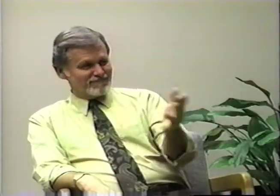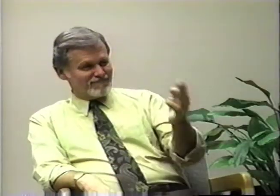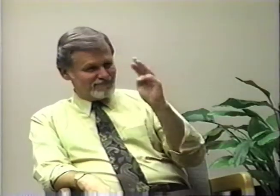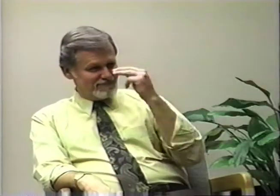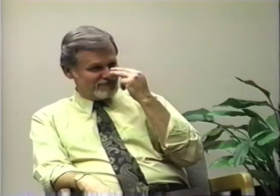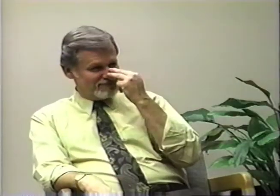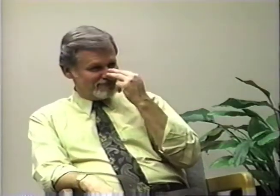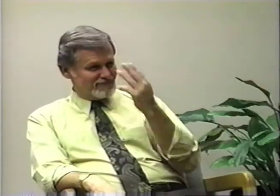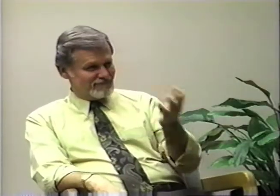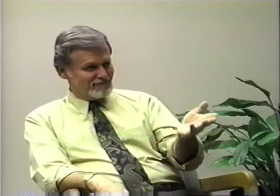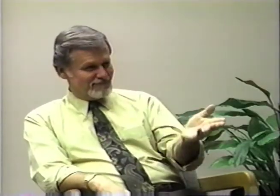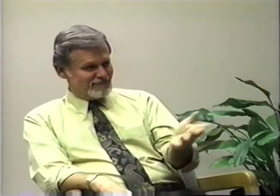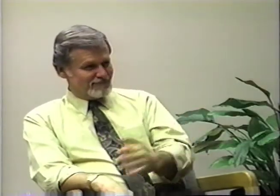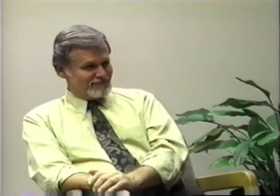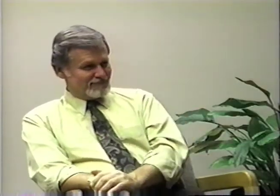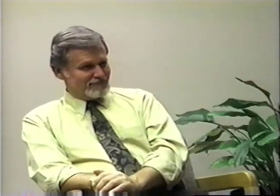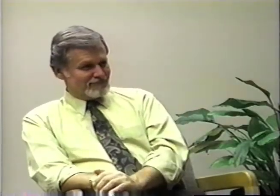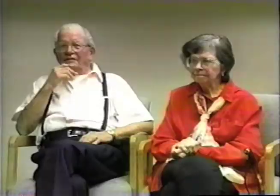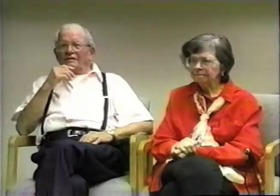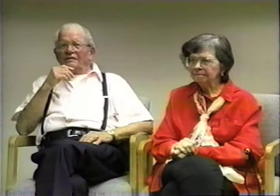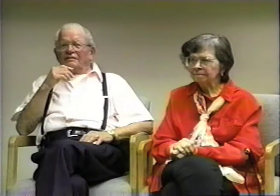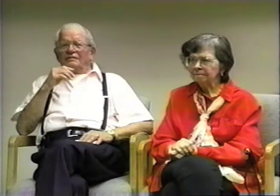What about you, Lloyd?